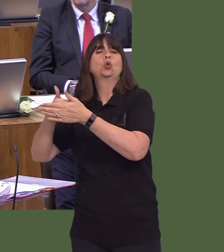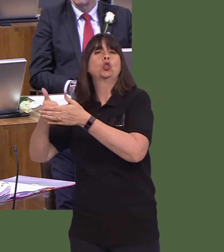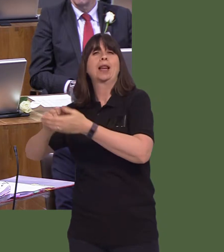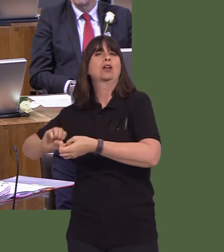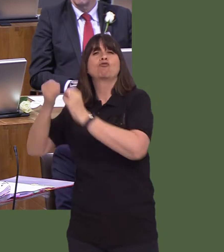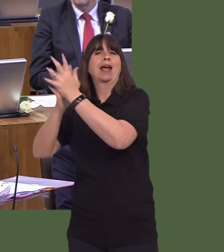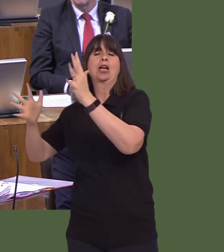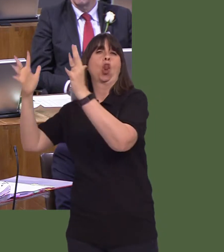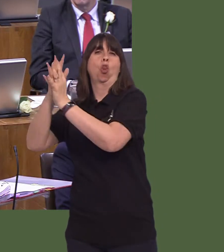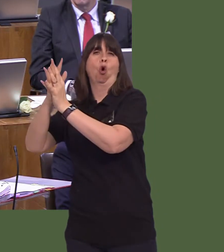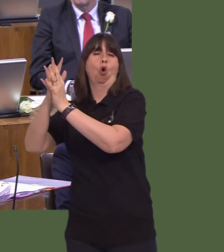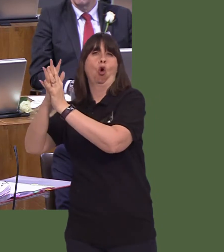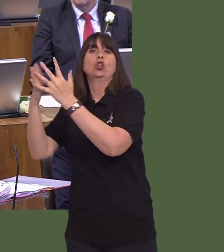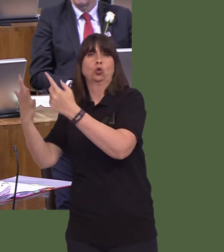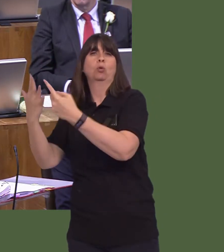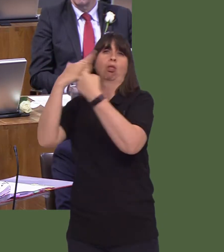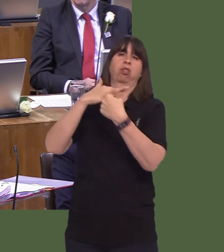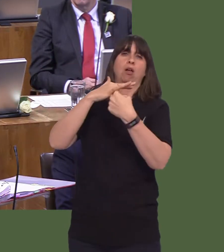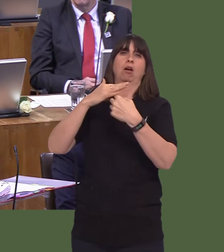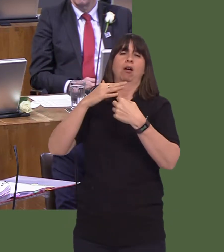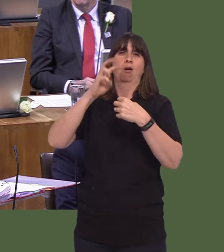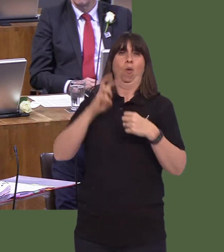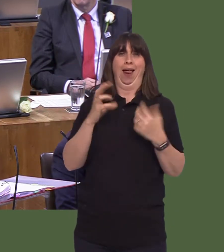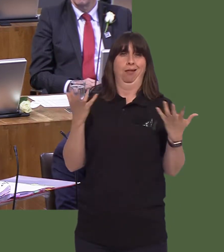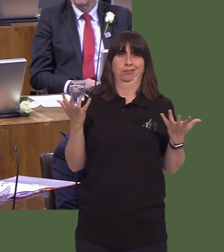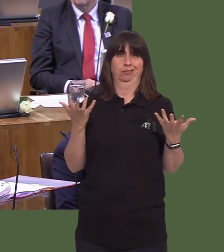That simply reflects what's already said in the devolved settlements across the UK.